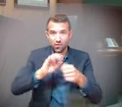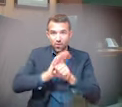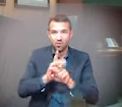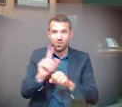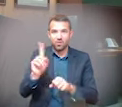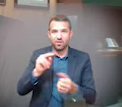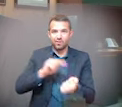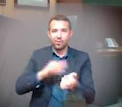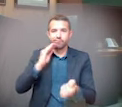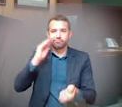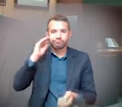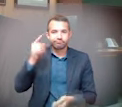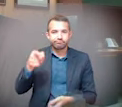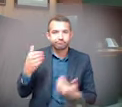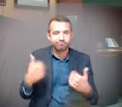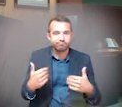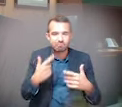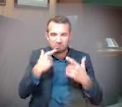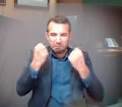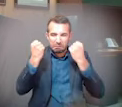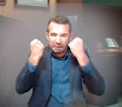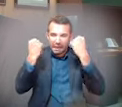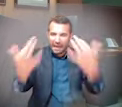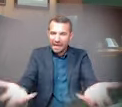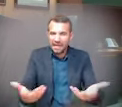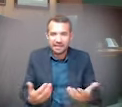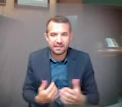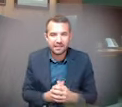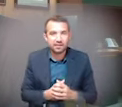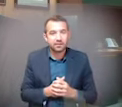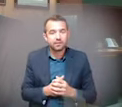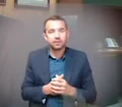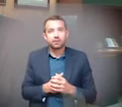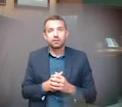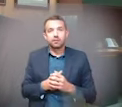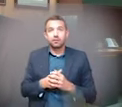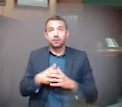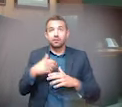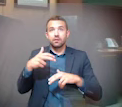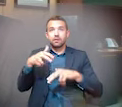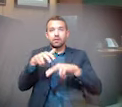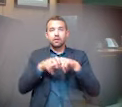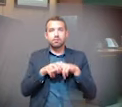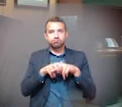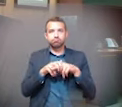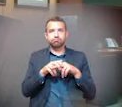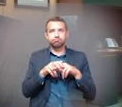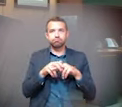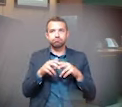And, yeah, and so I am sitting here now very conscious